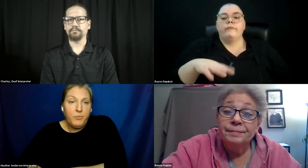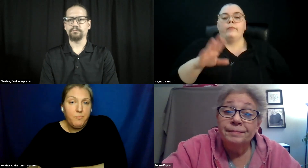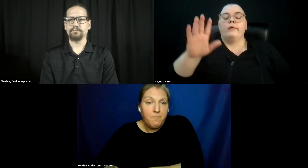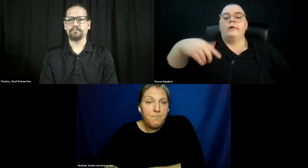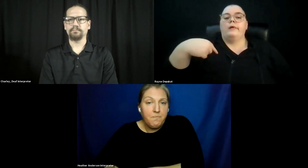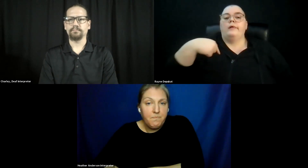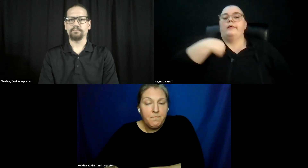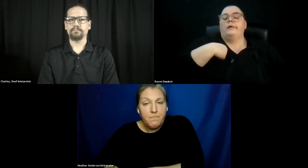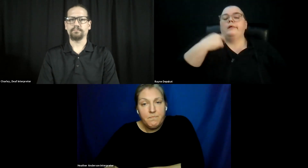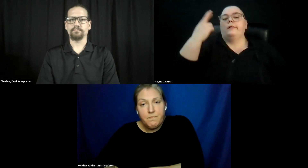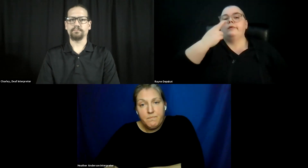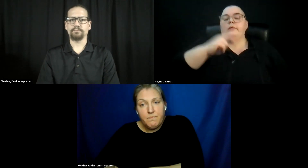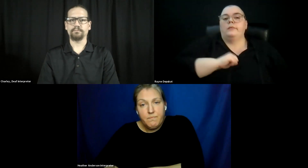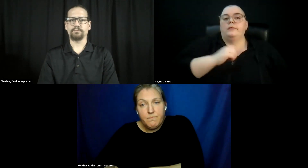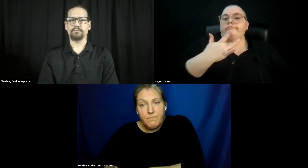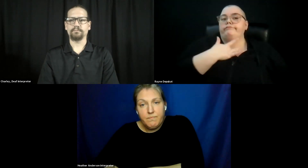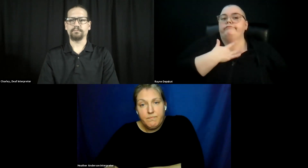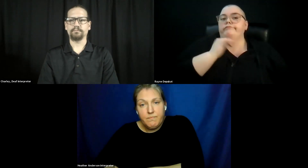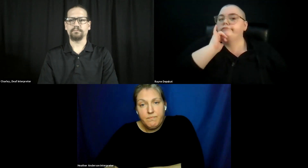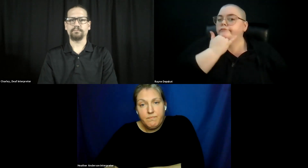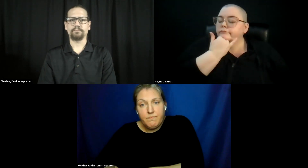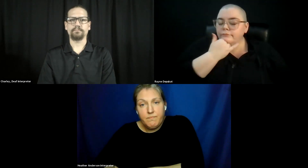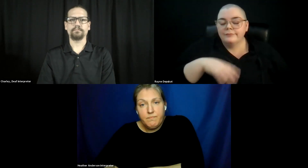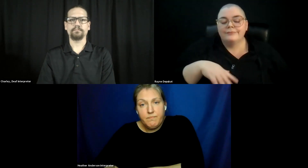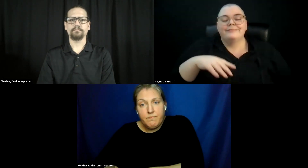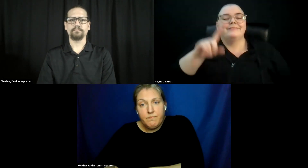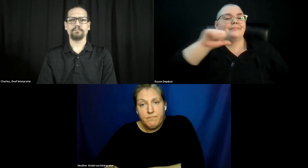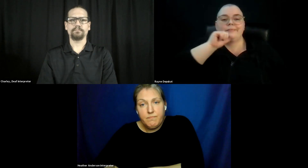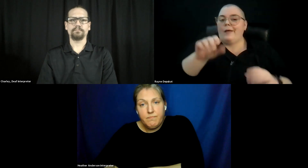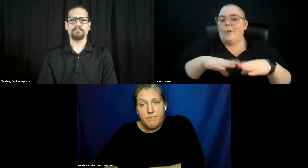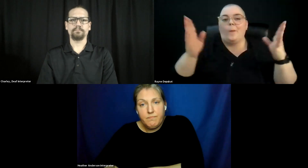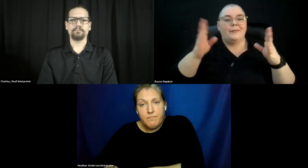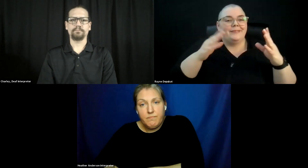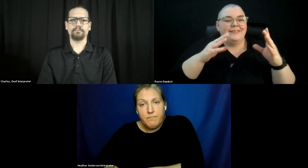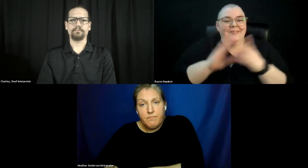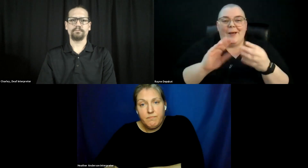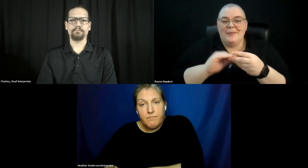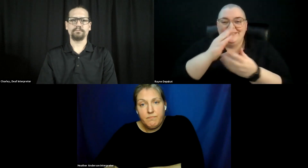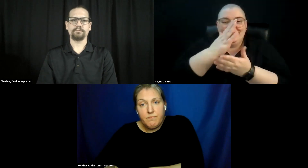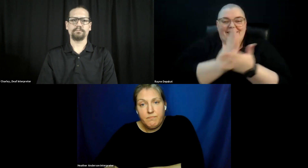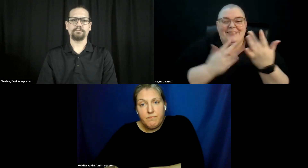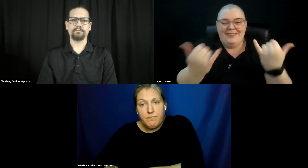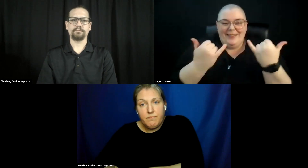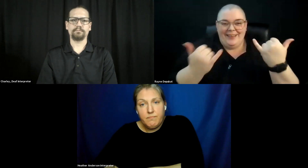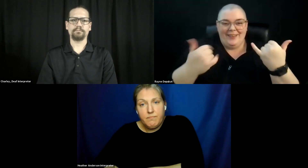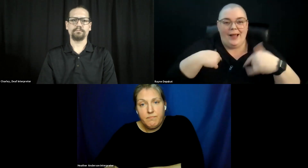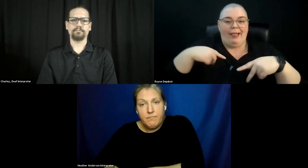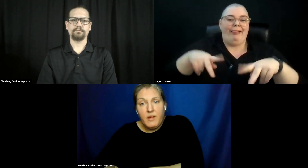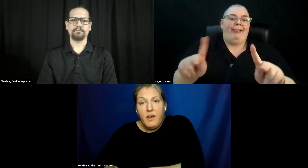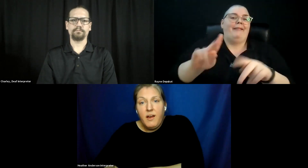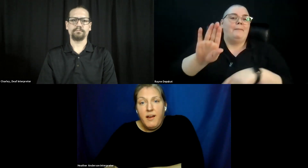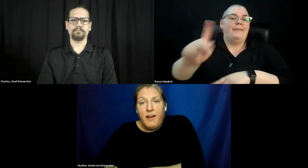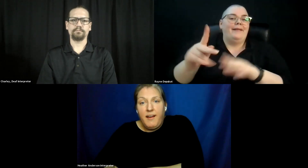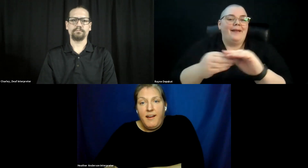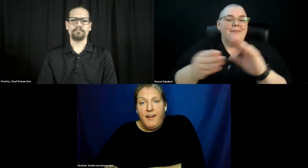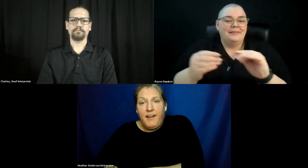Thank you.